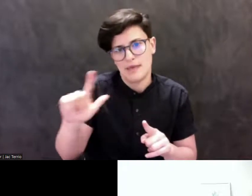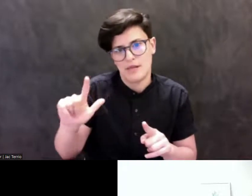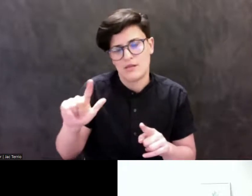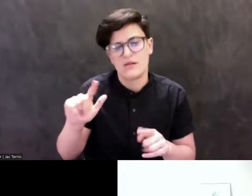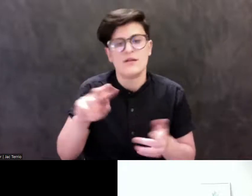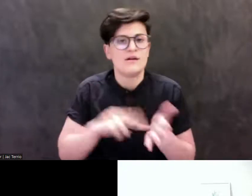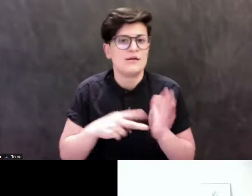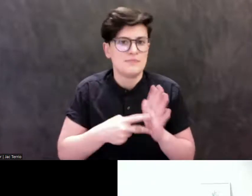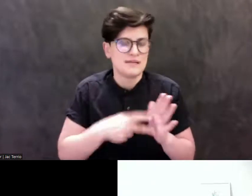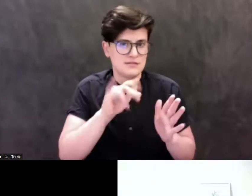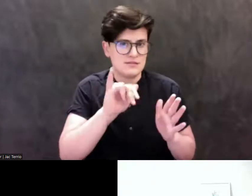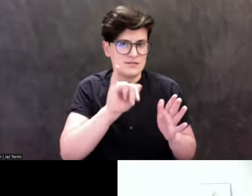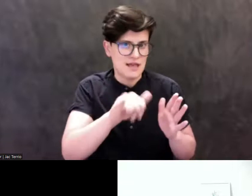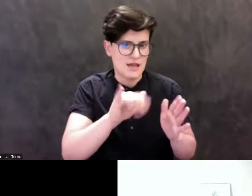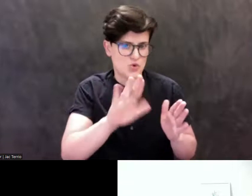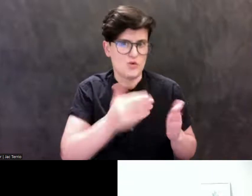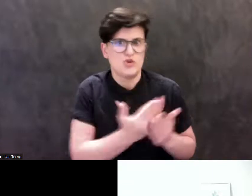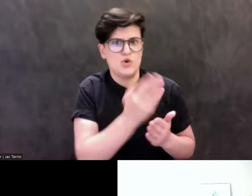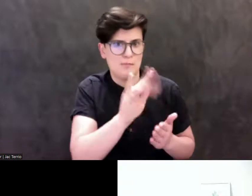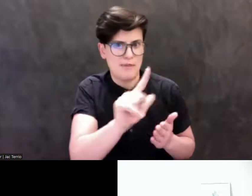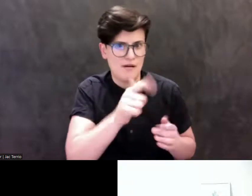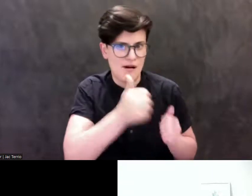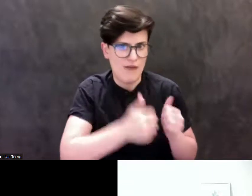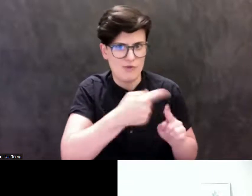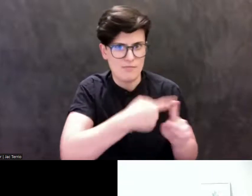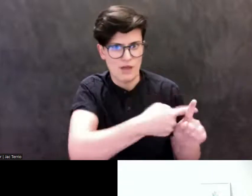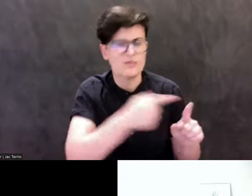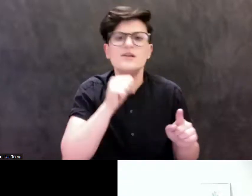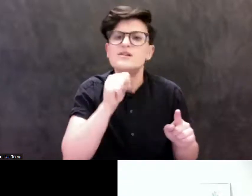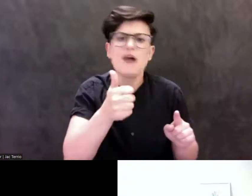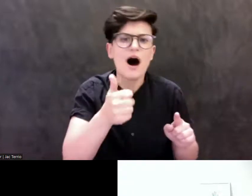Not the amount of money that you want able to pay in the past.